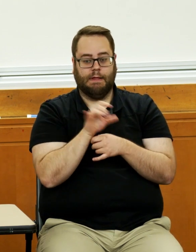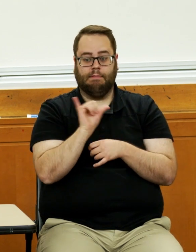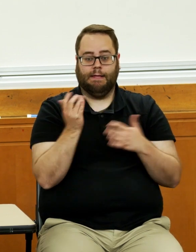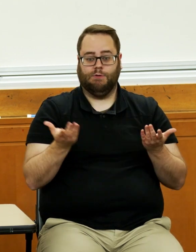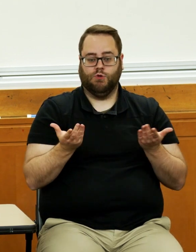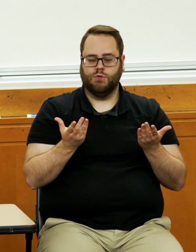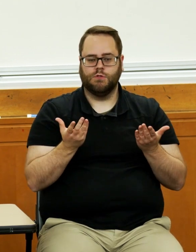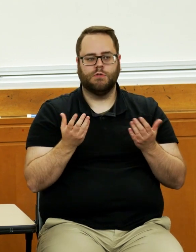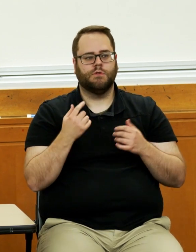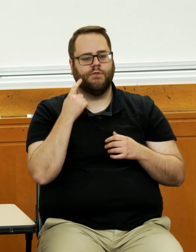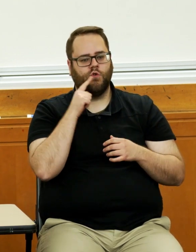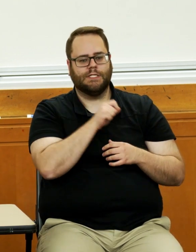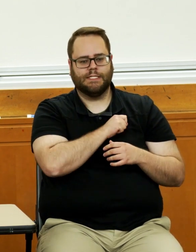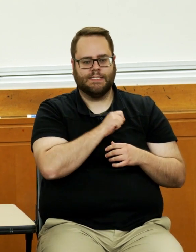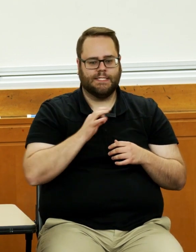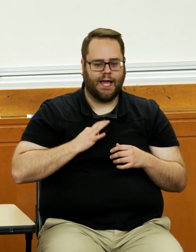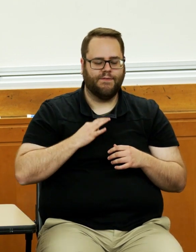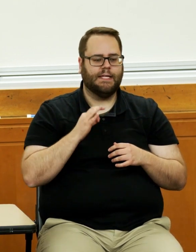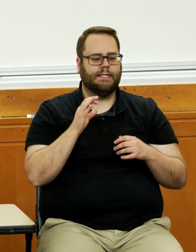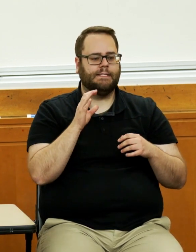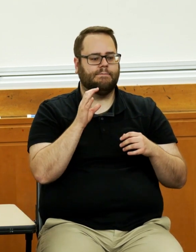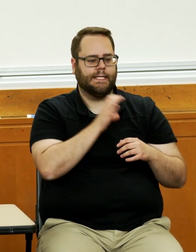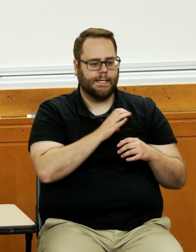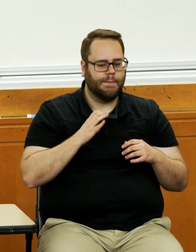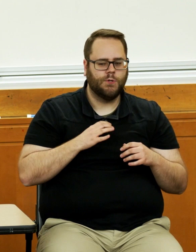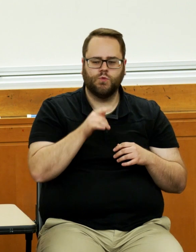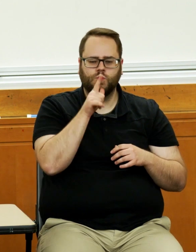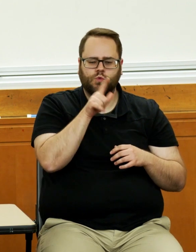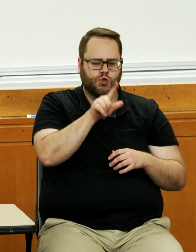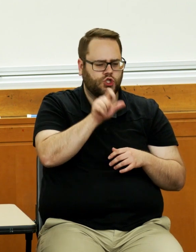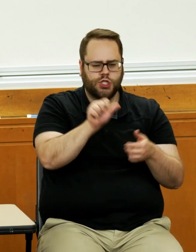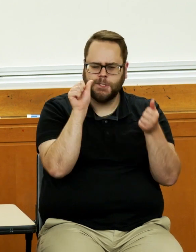staffing-up committees to figure out who should address things? And there can be an instinct